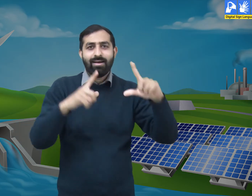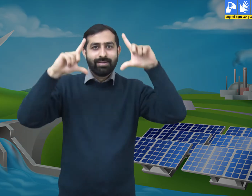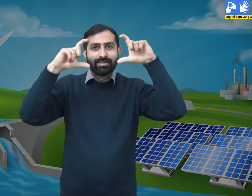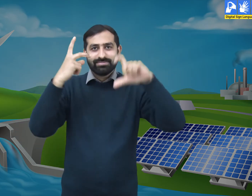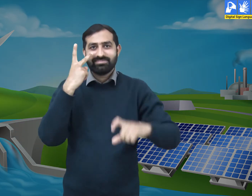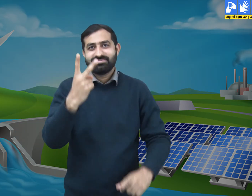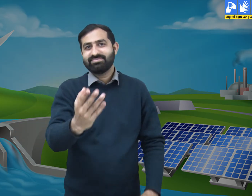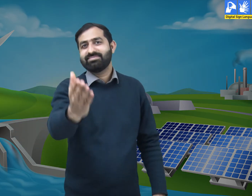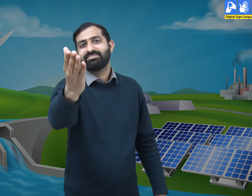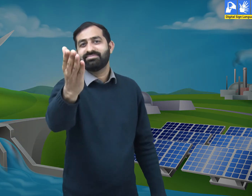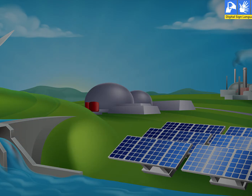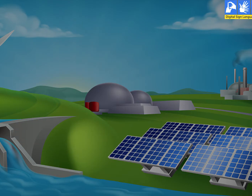Examples- Water turbine and Windmill.